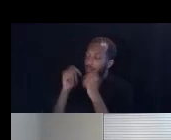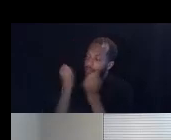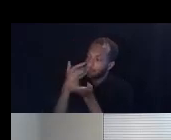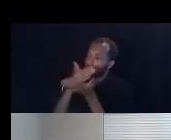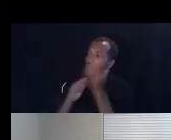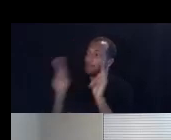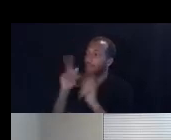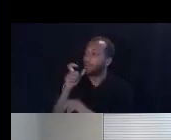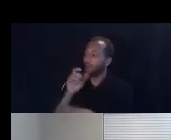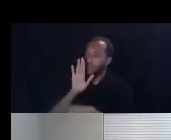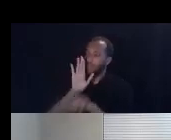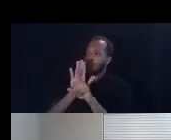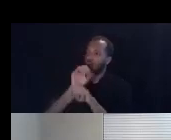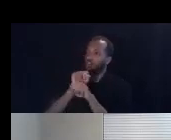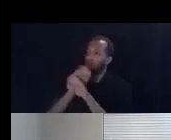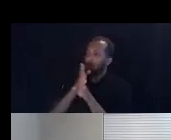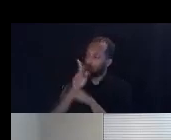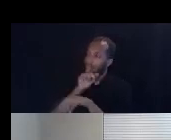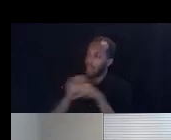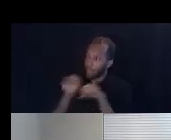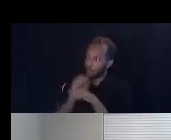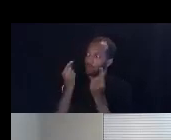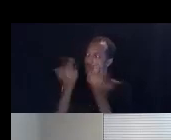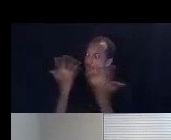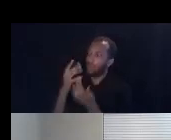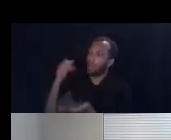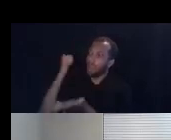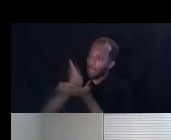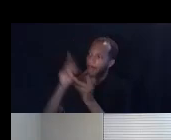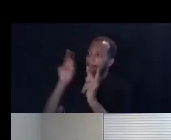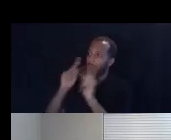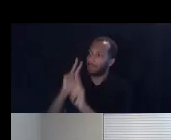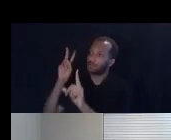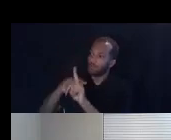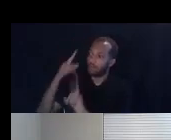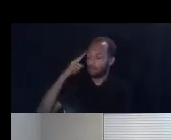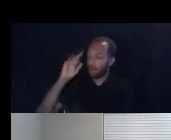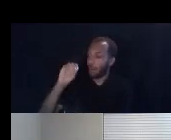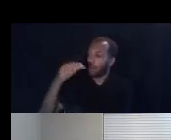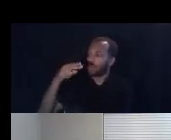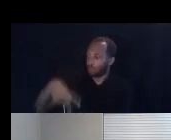like their jobs are literally to help folks sign up for OHP across languages as well.